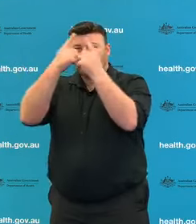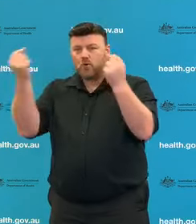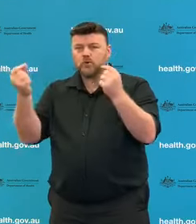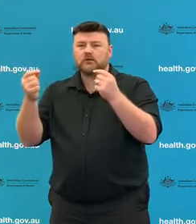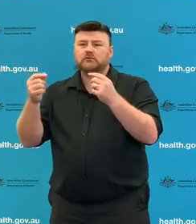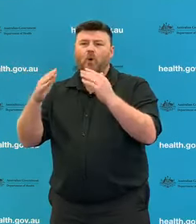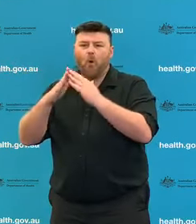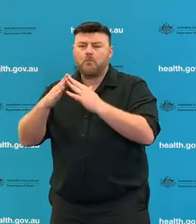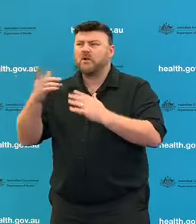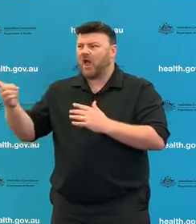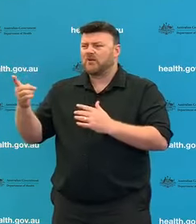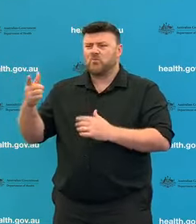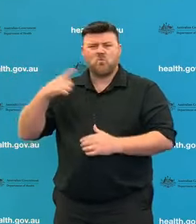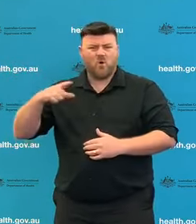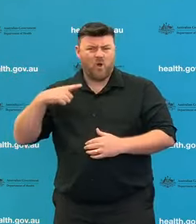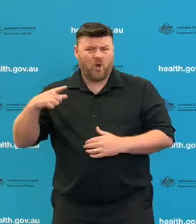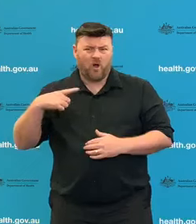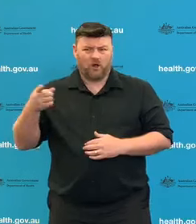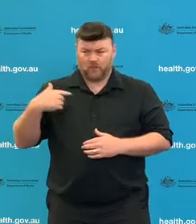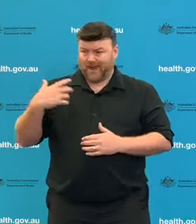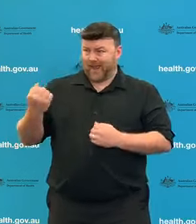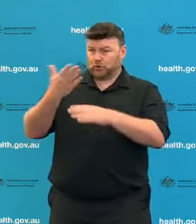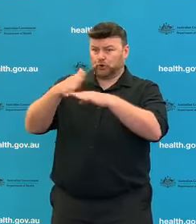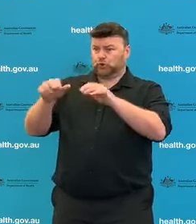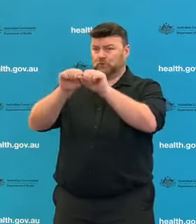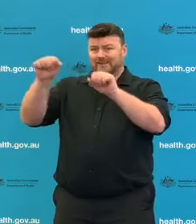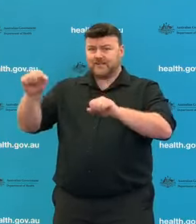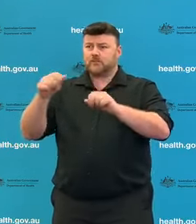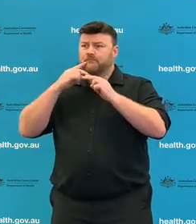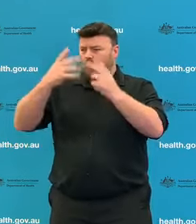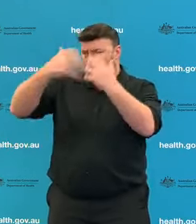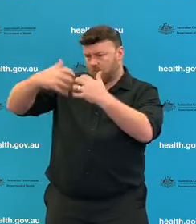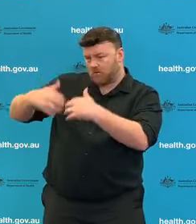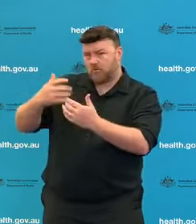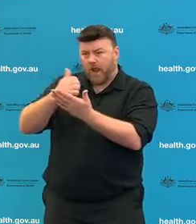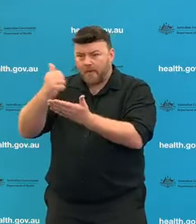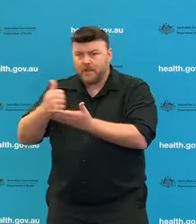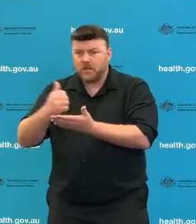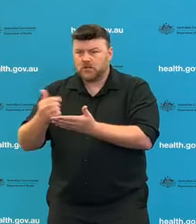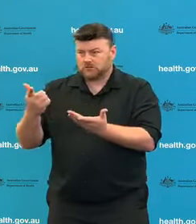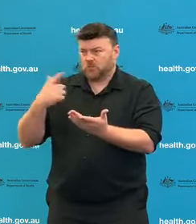that the new system was supposed to improve the accuracy of this reporting mechanism?